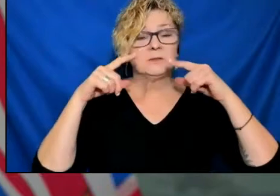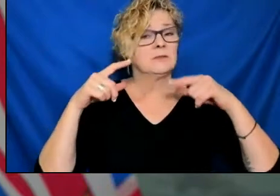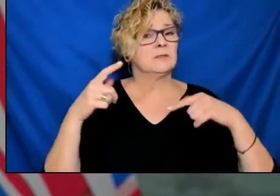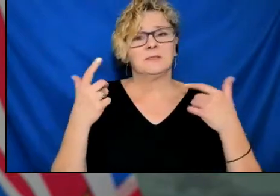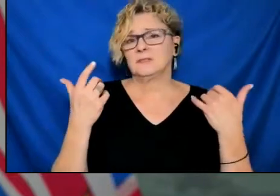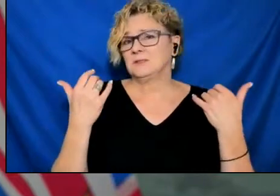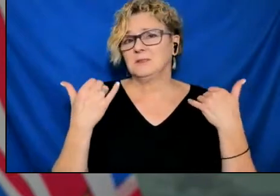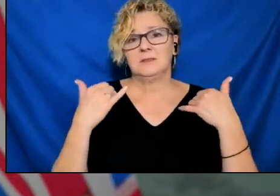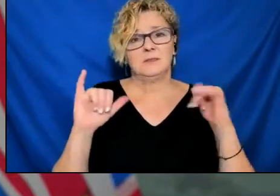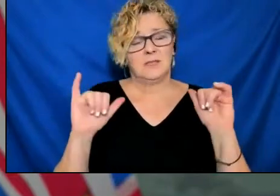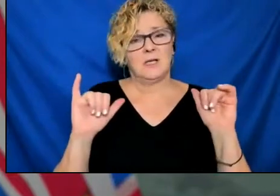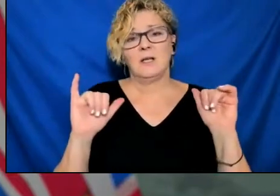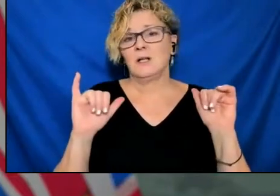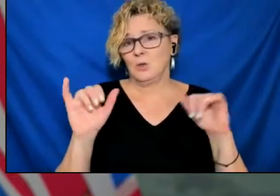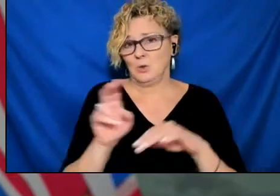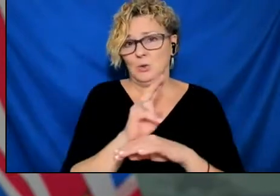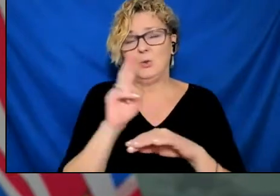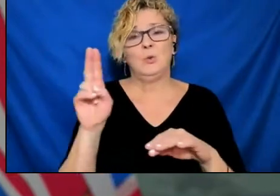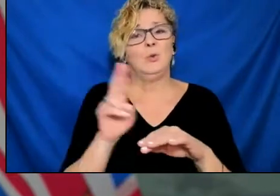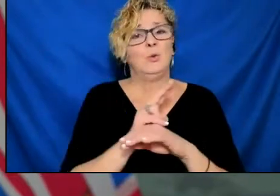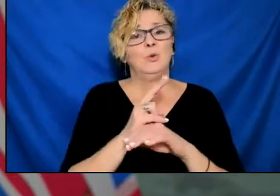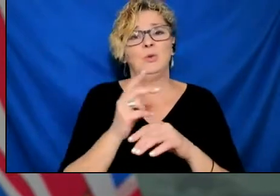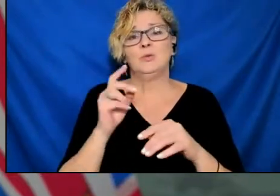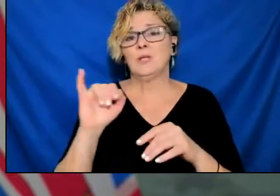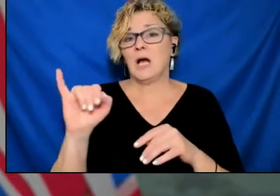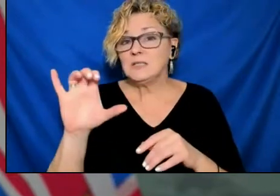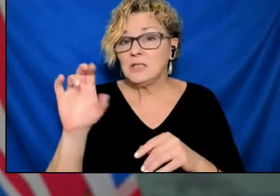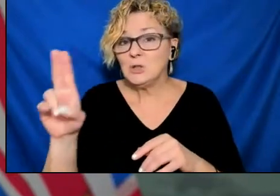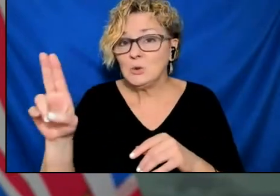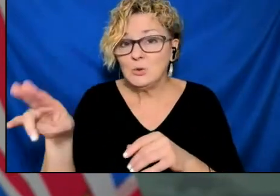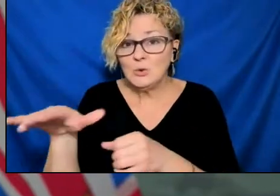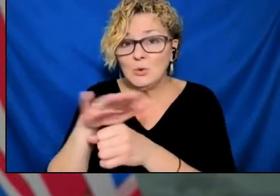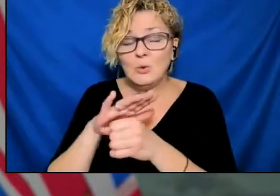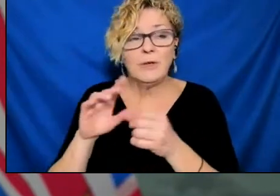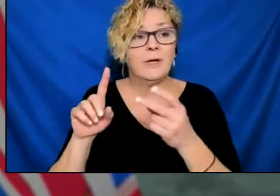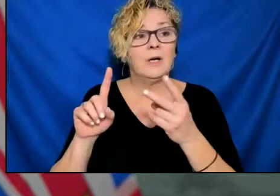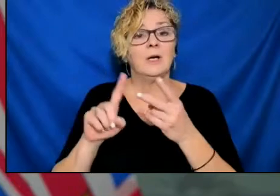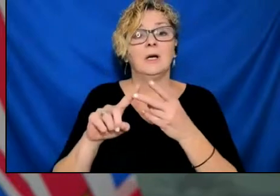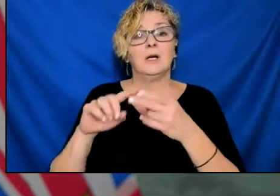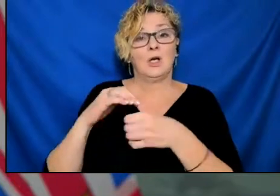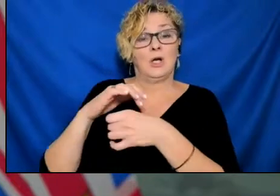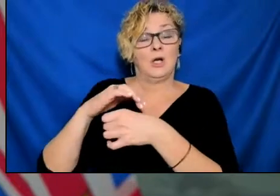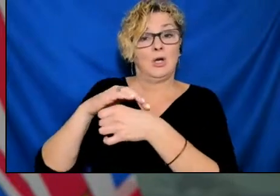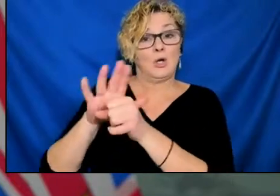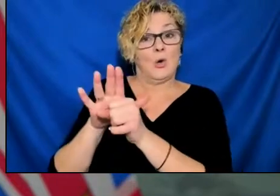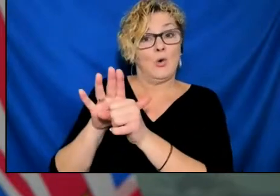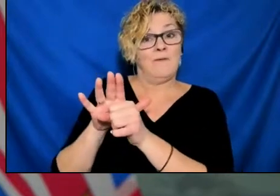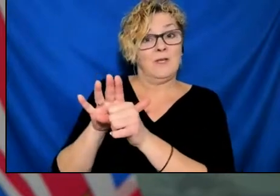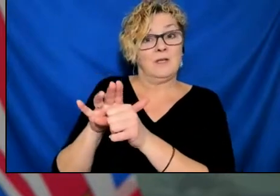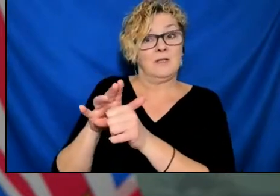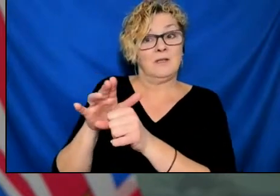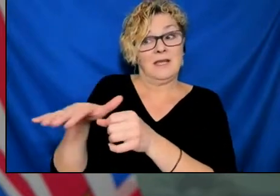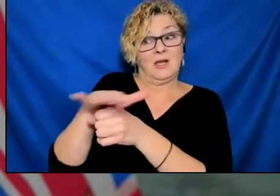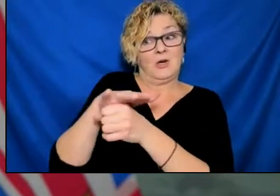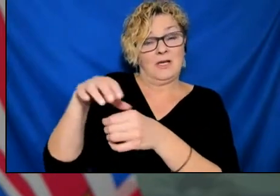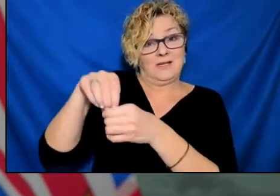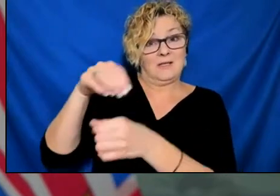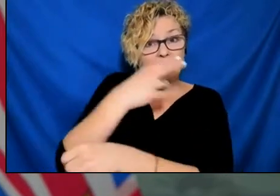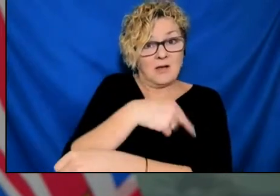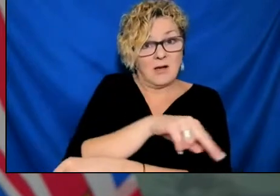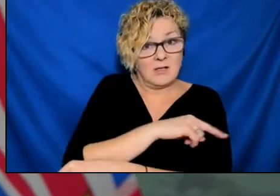available and being used as our